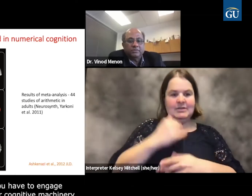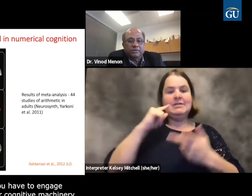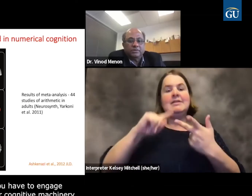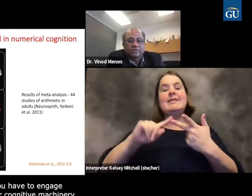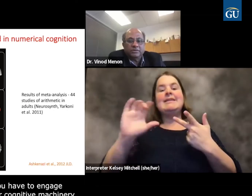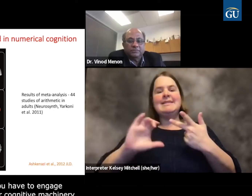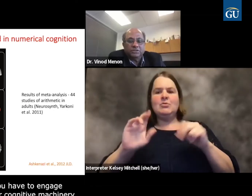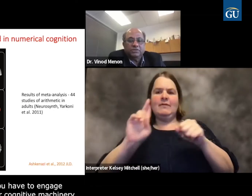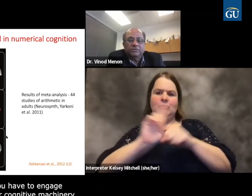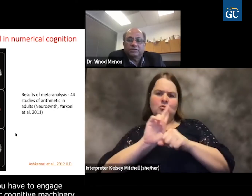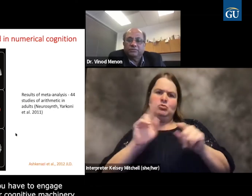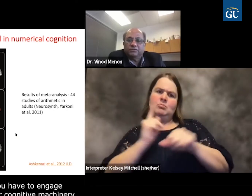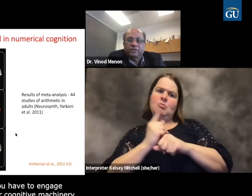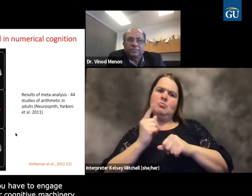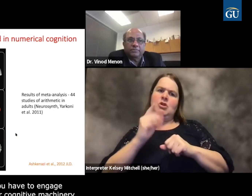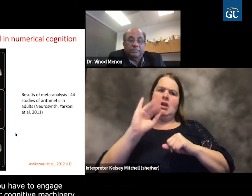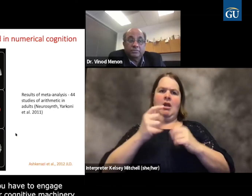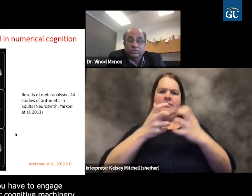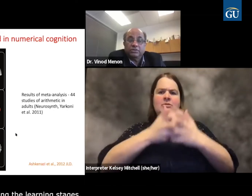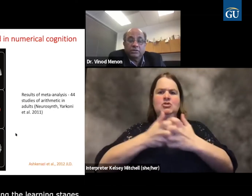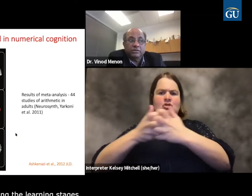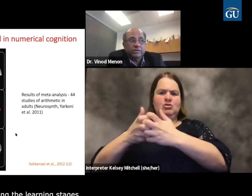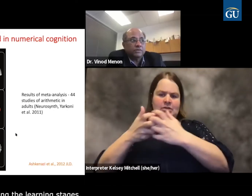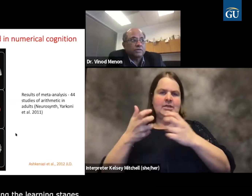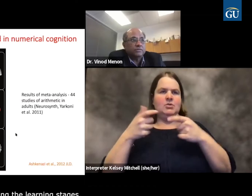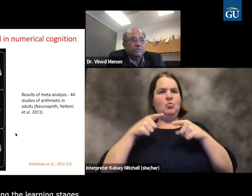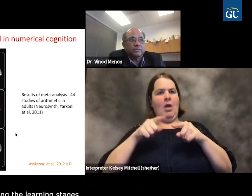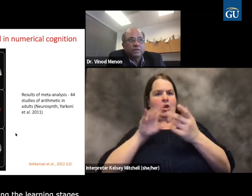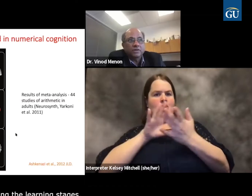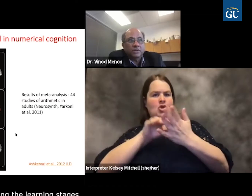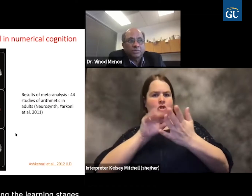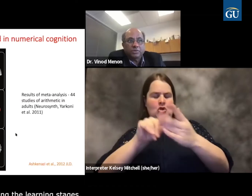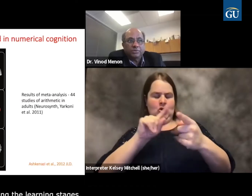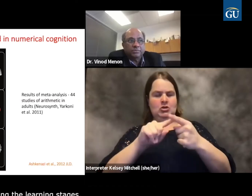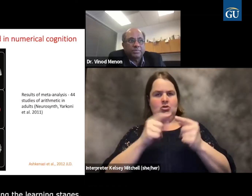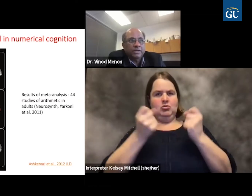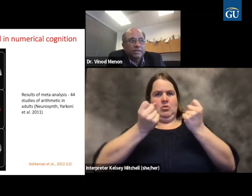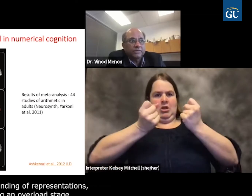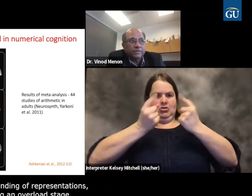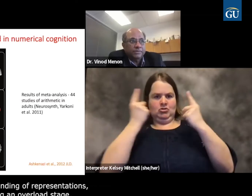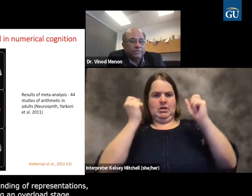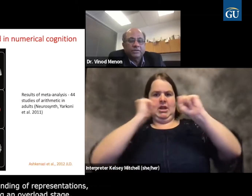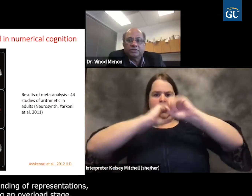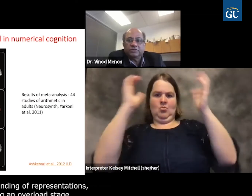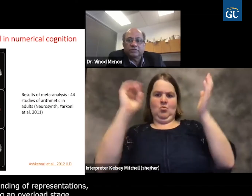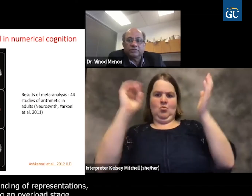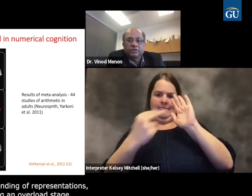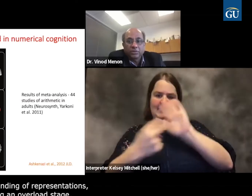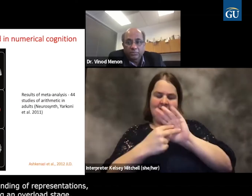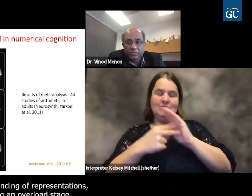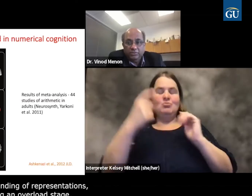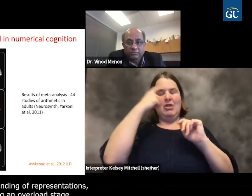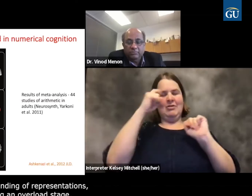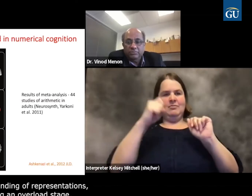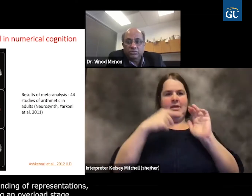the appropriate cognitive machinery to form during the learning stages